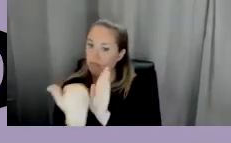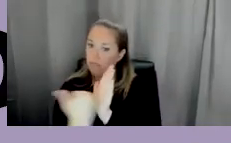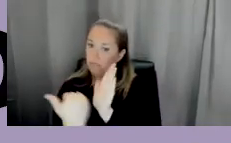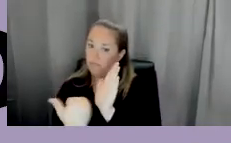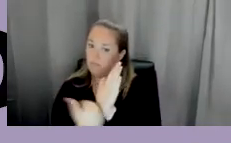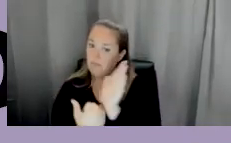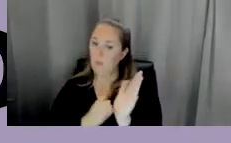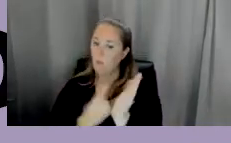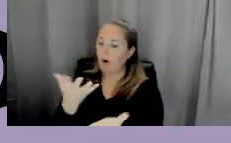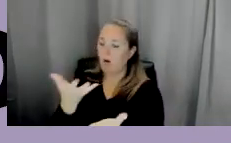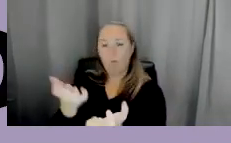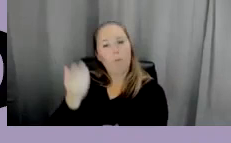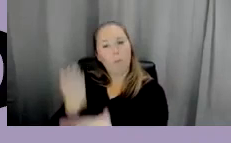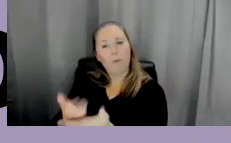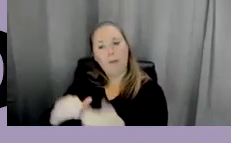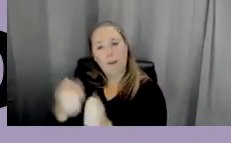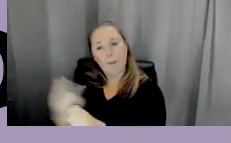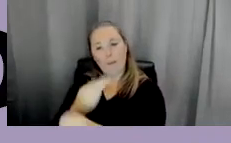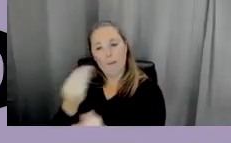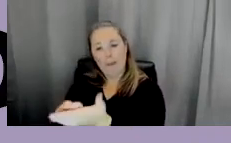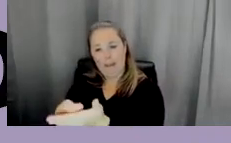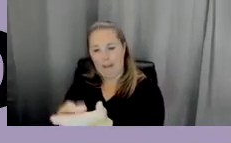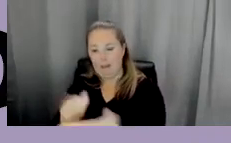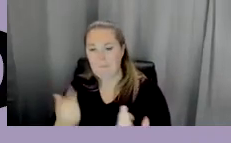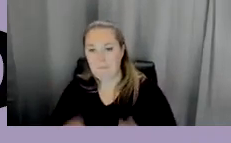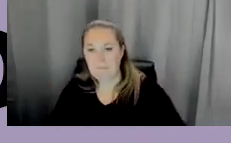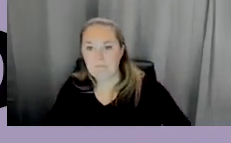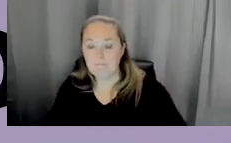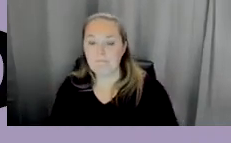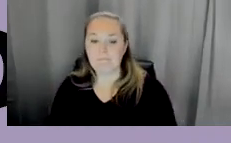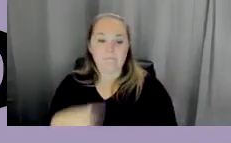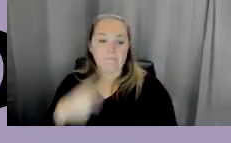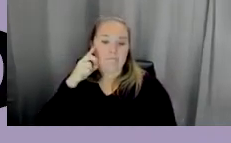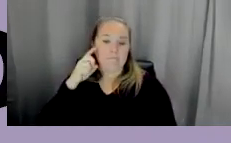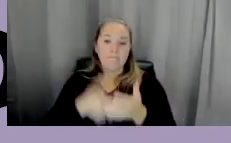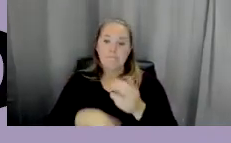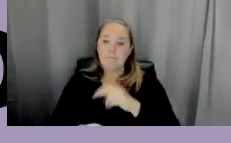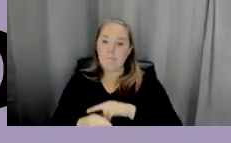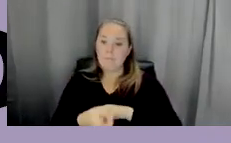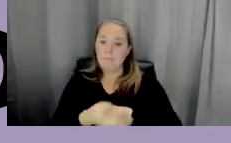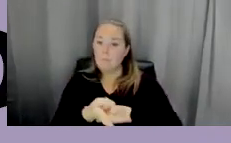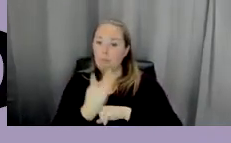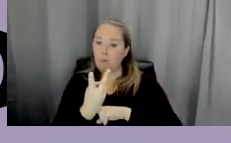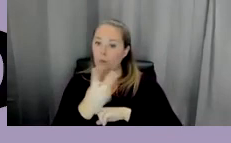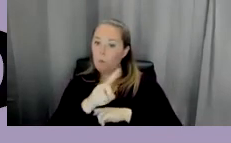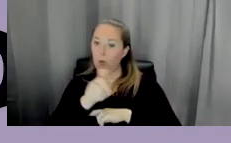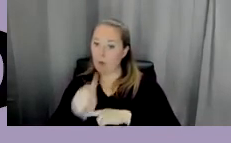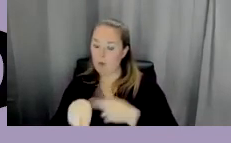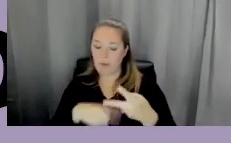AND THE RELEVANT PORTIONS OF PROBABLY THE BUDGET AS WELL AS THE APPLICATION.